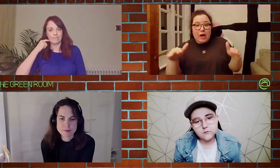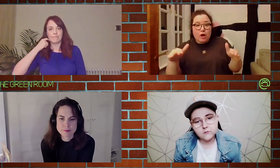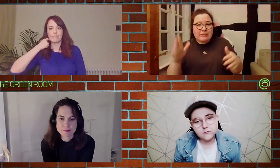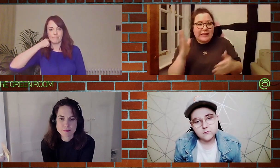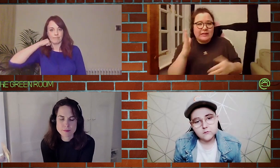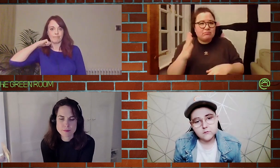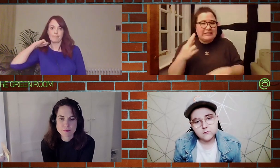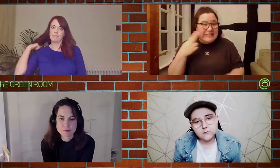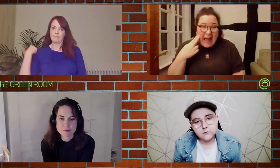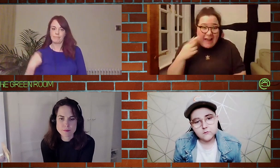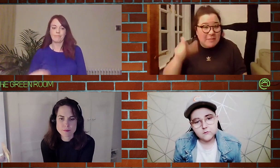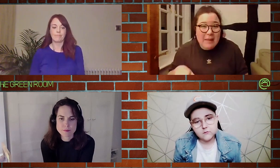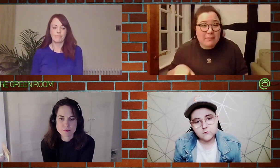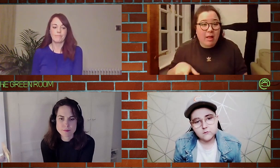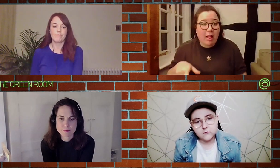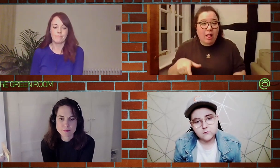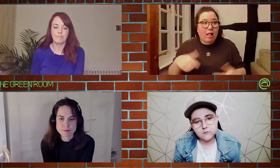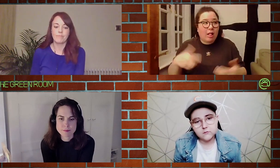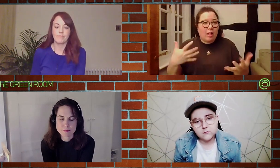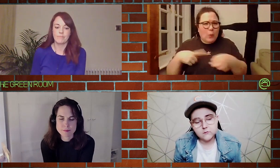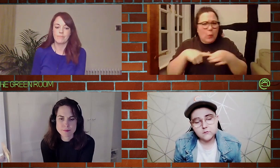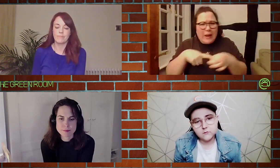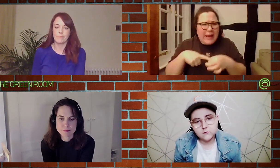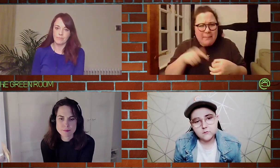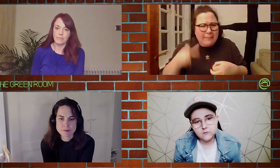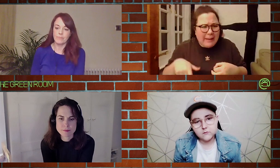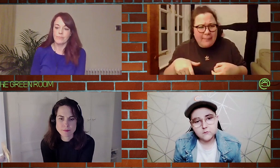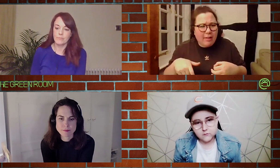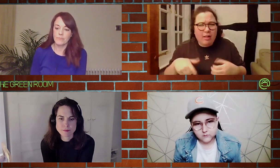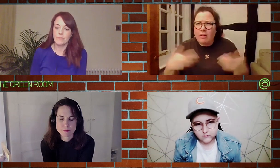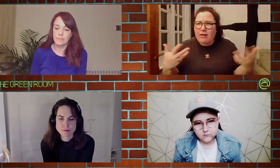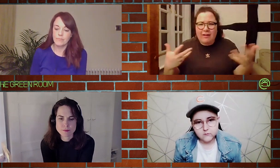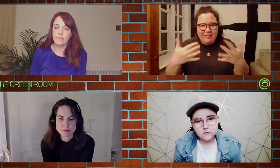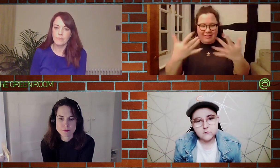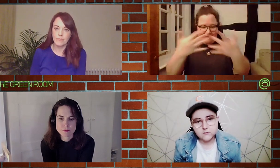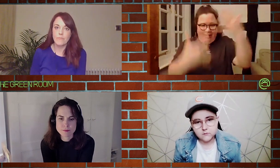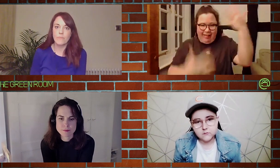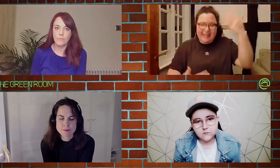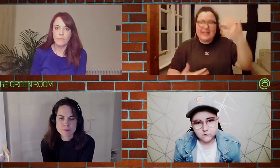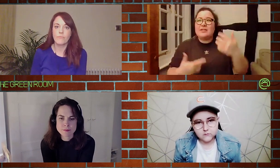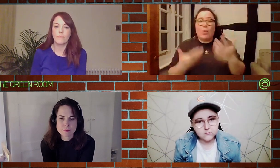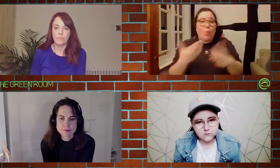people on stage, deaf people, queer people or the intersectionality of